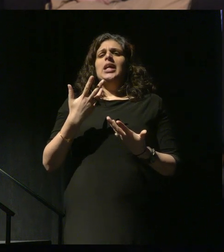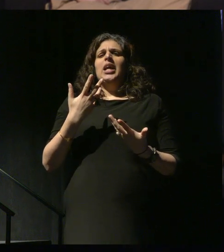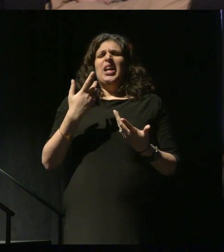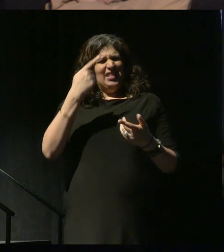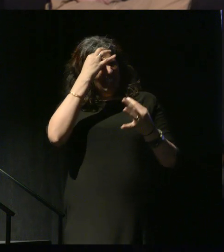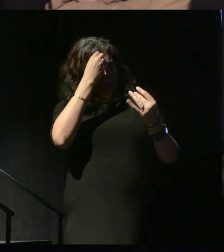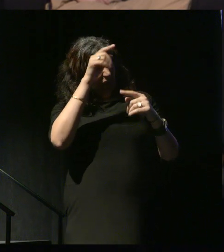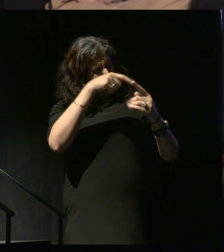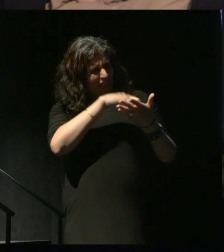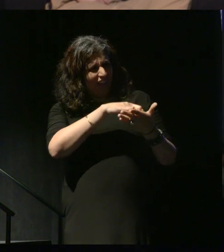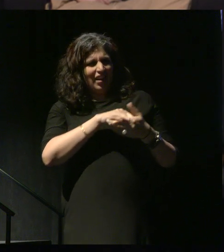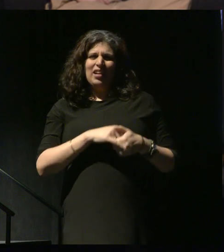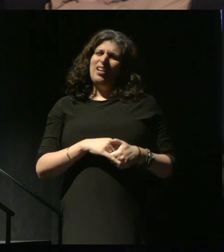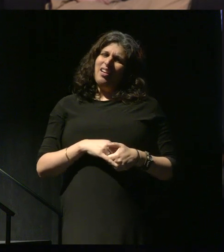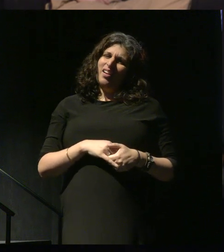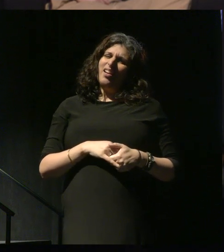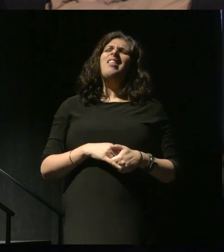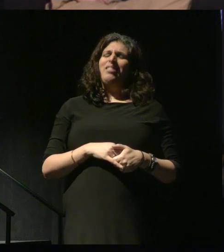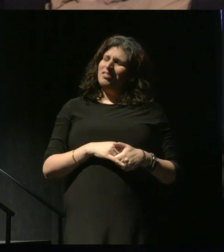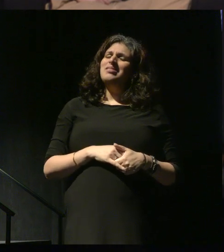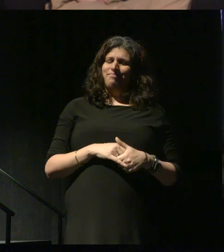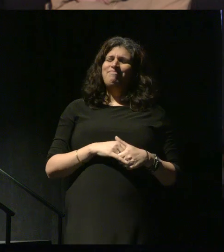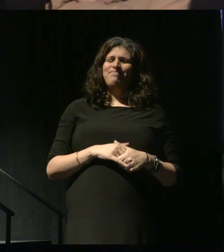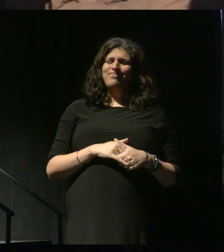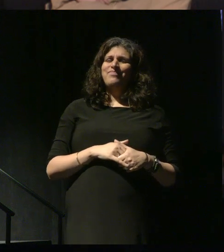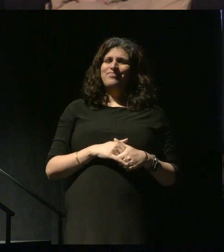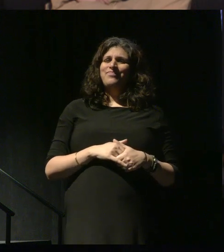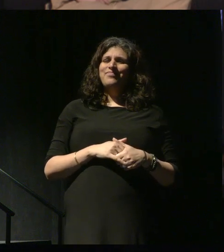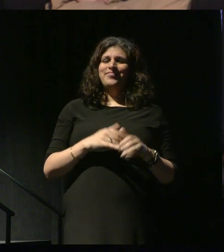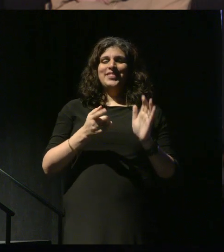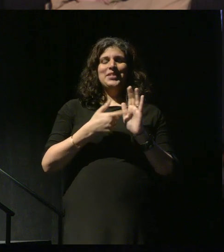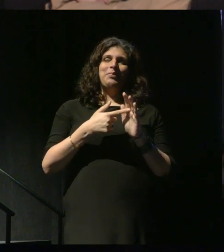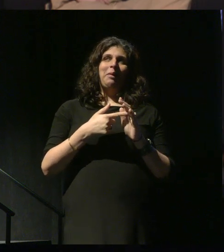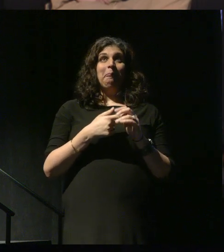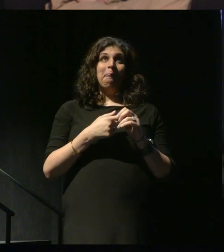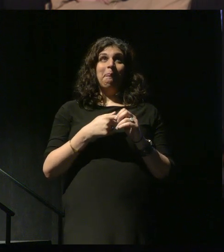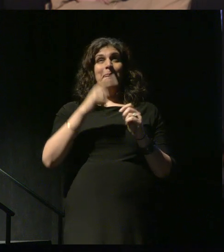And yeah, sometimes I have fun, like imagining